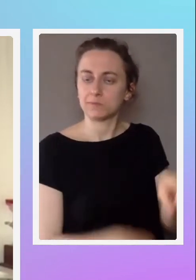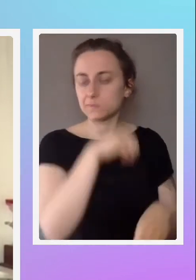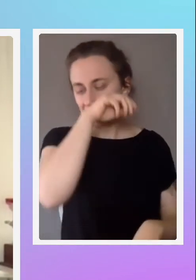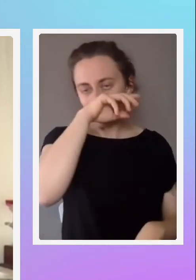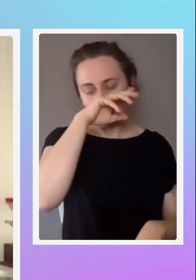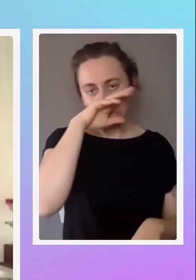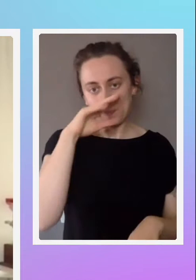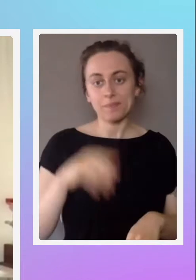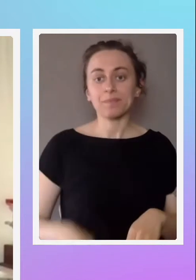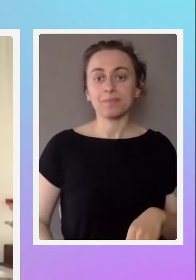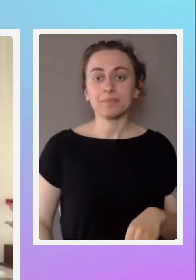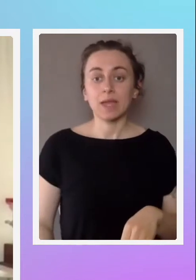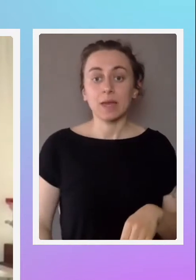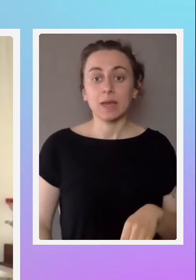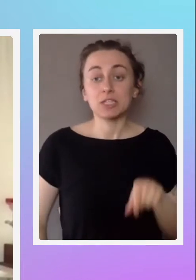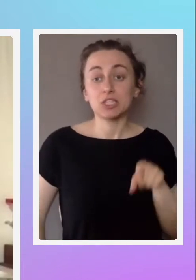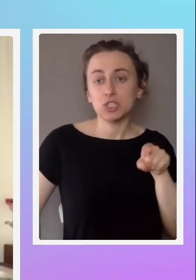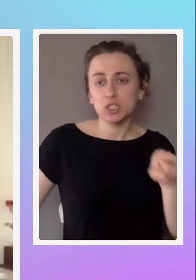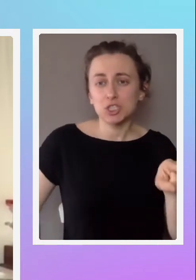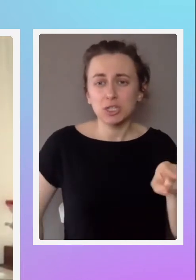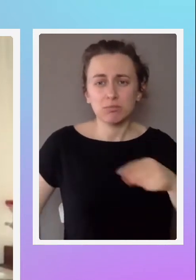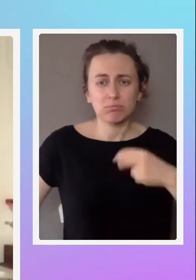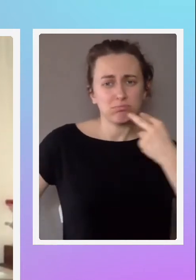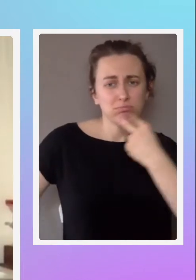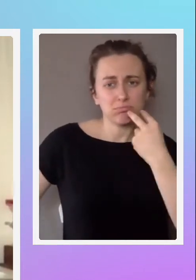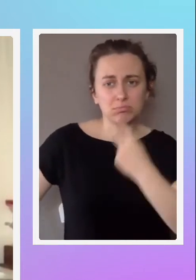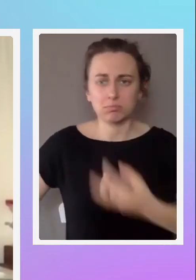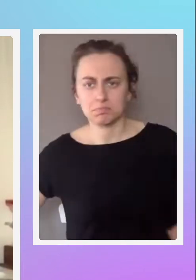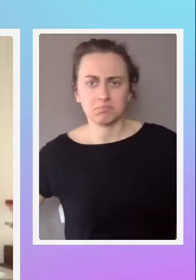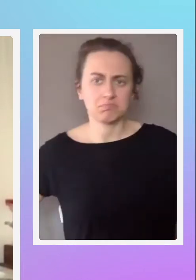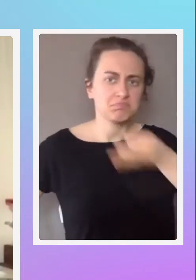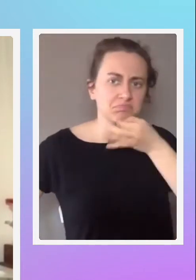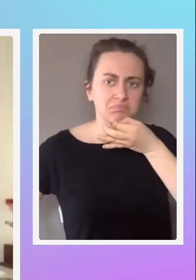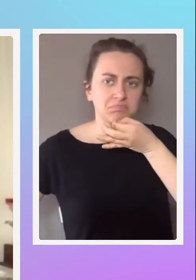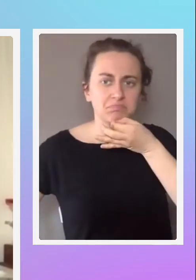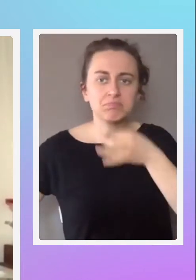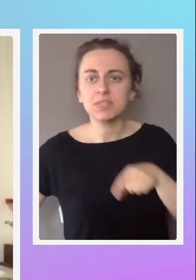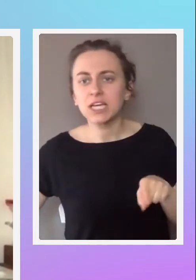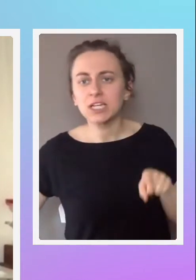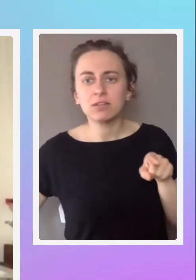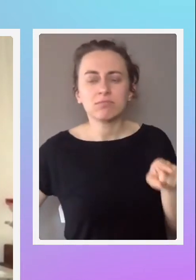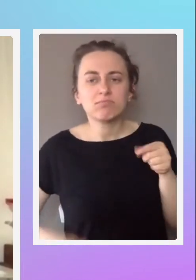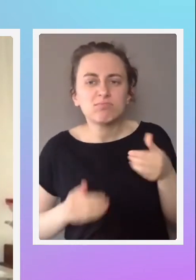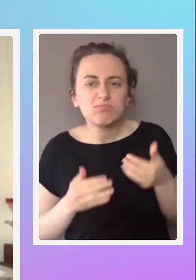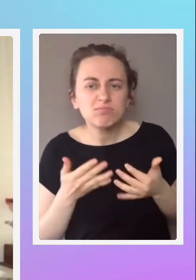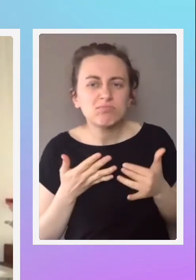She was really really good at it. She went through all of her schooling, including college